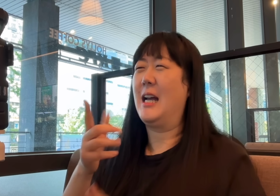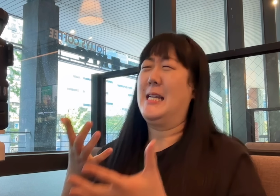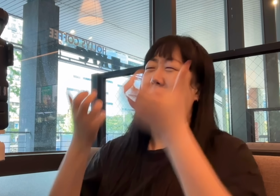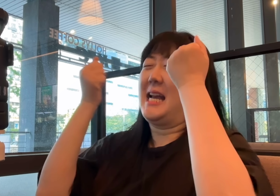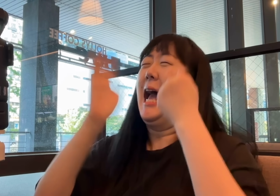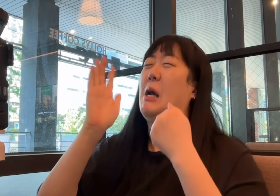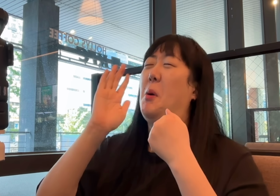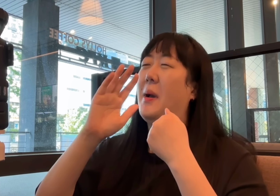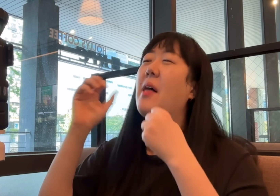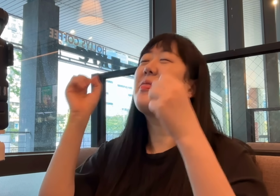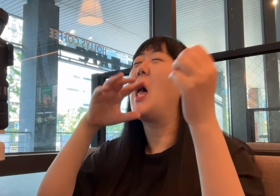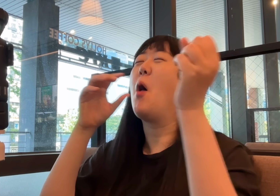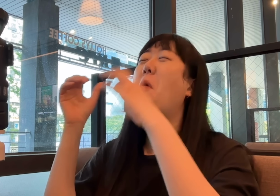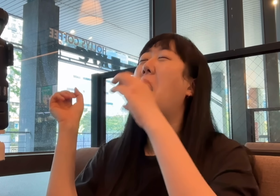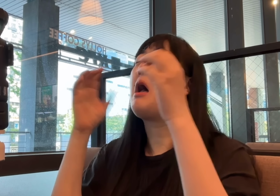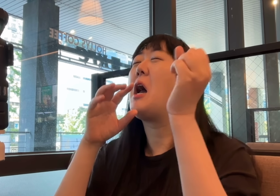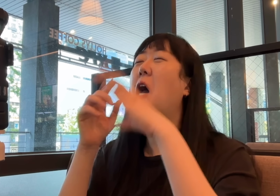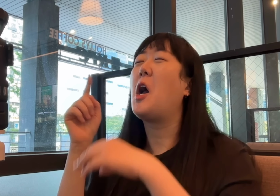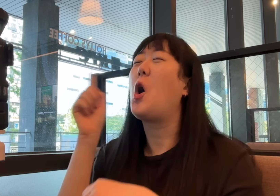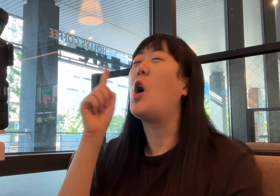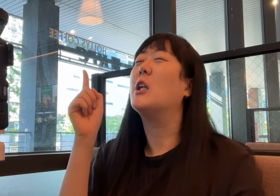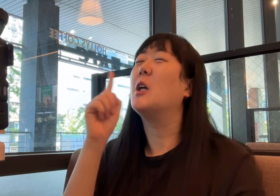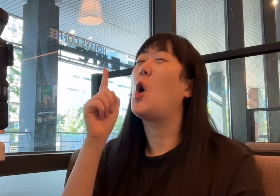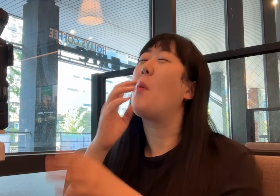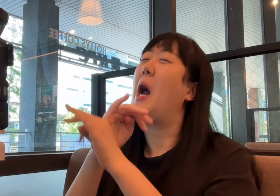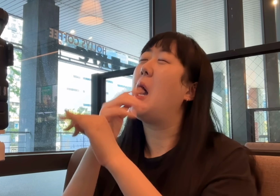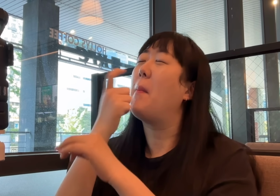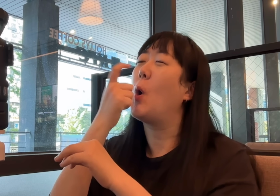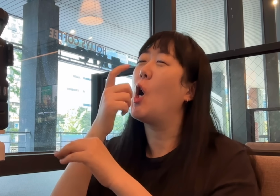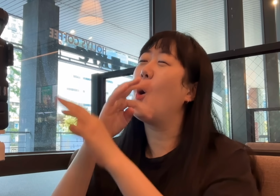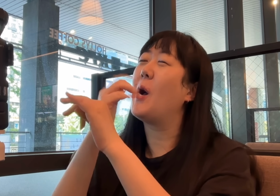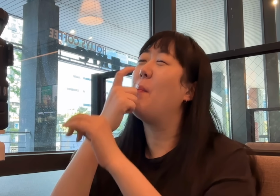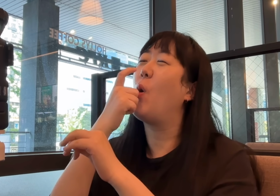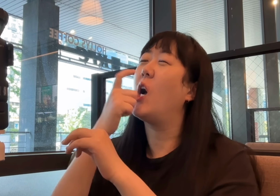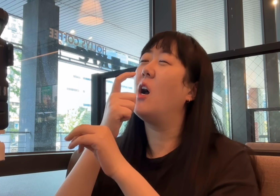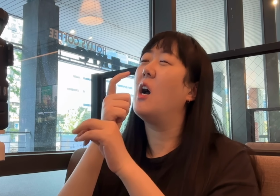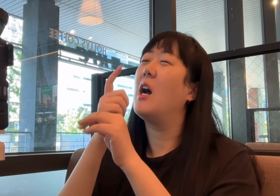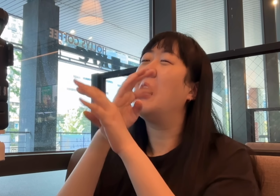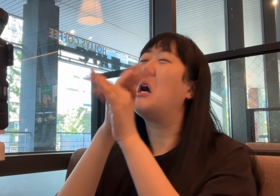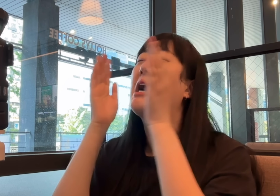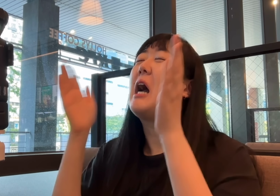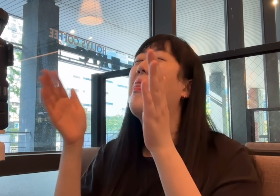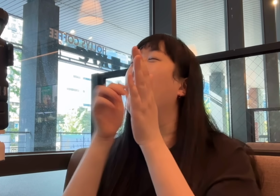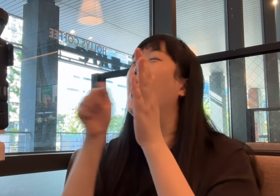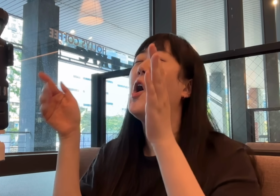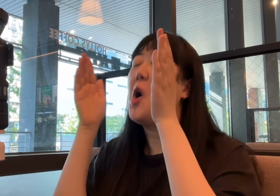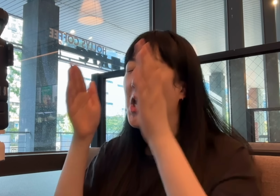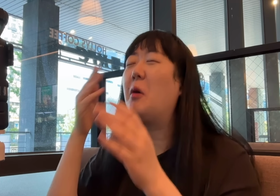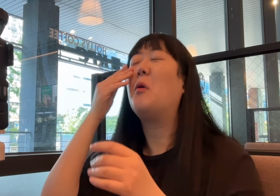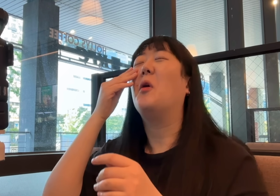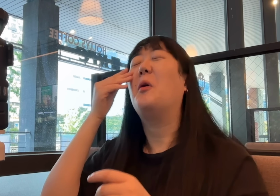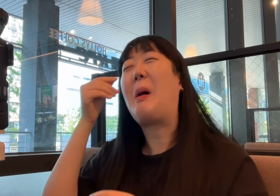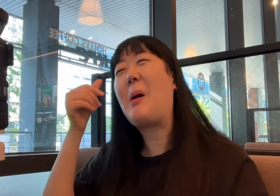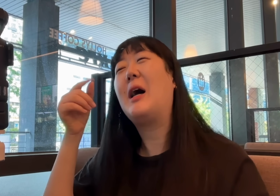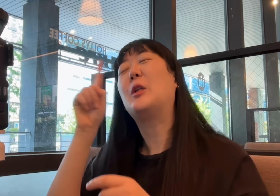Other than mastery, how much do you need to learn to have a conversation? To what extent do I need to be able to converse fluently?